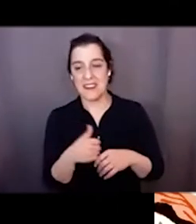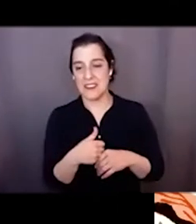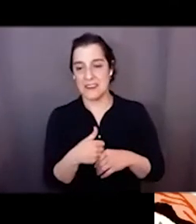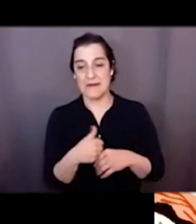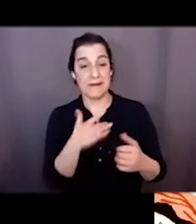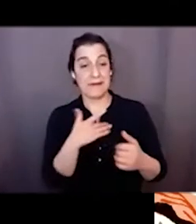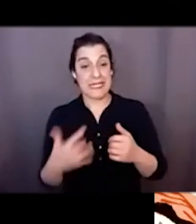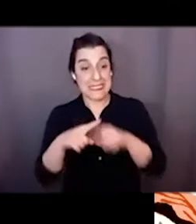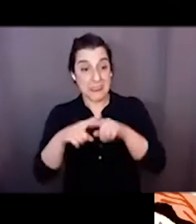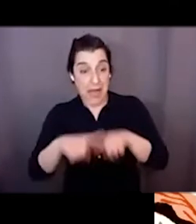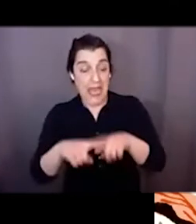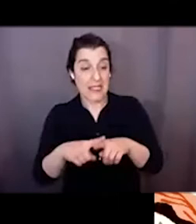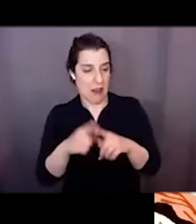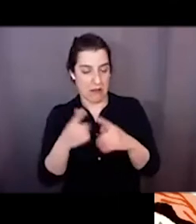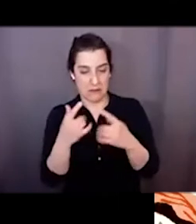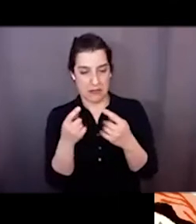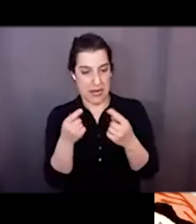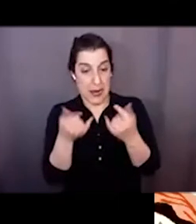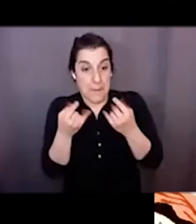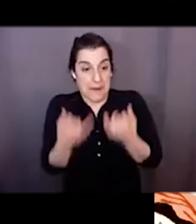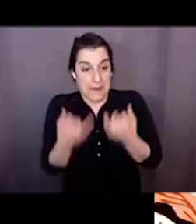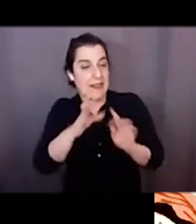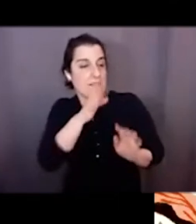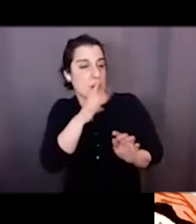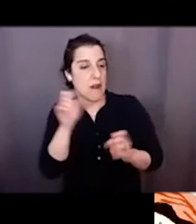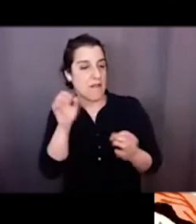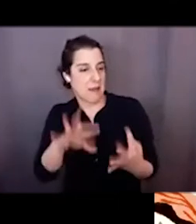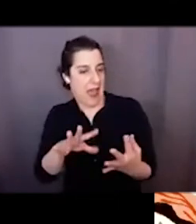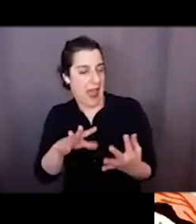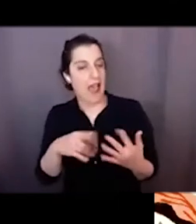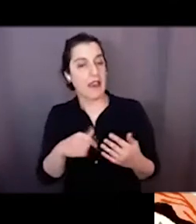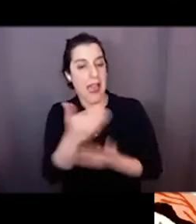immediate verbal feedback and lots of hand on hands on instruction that physical